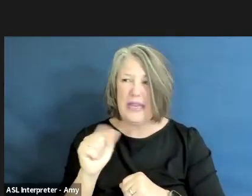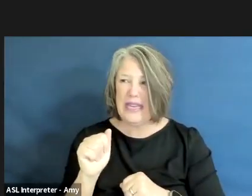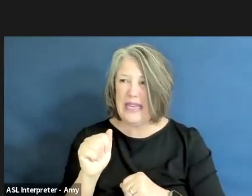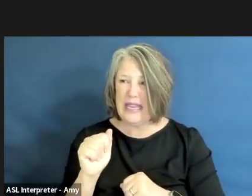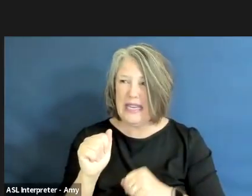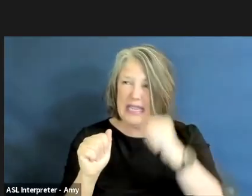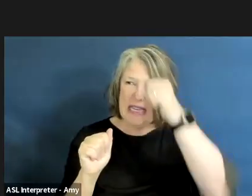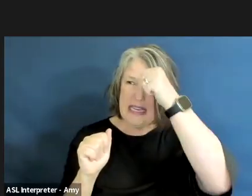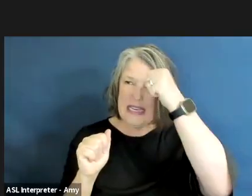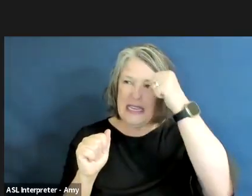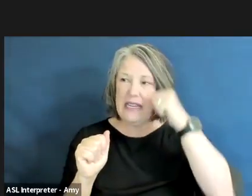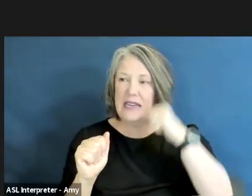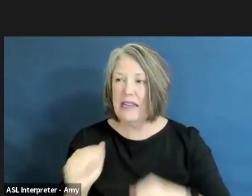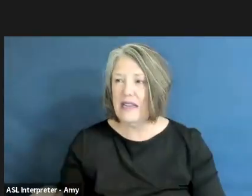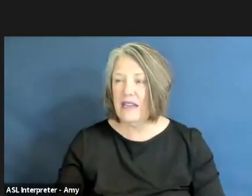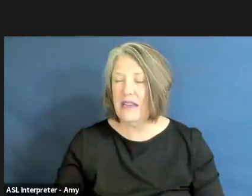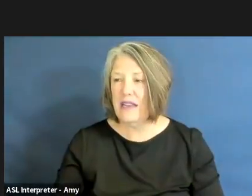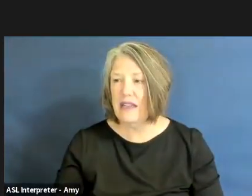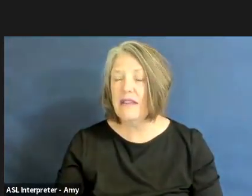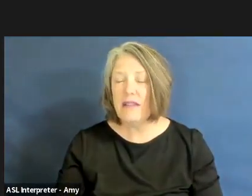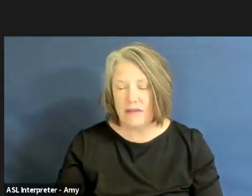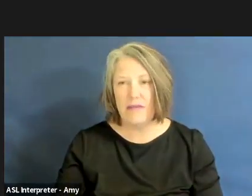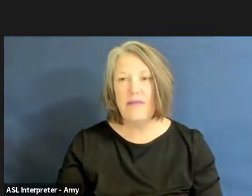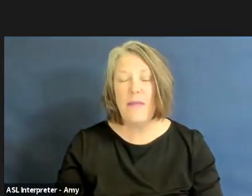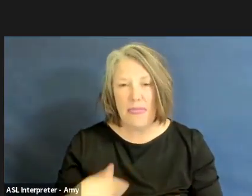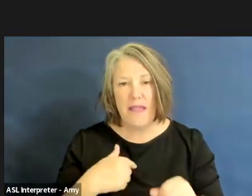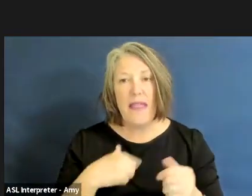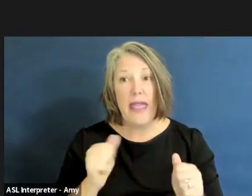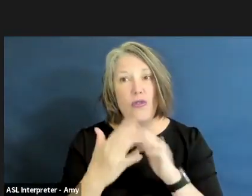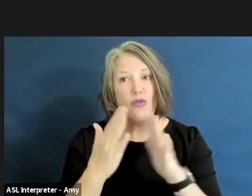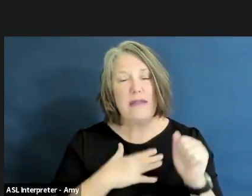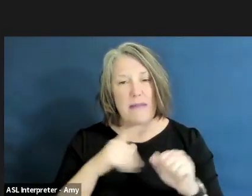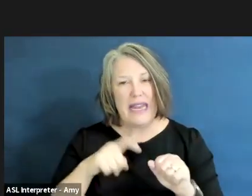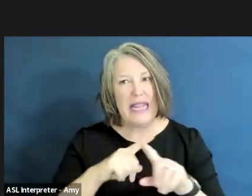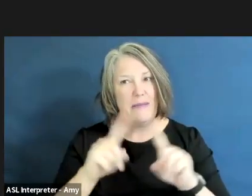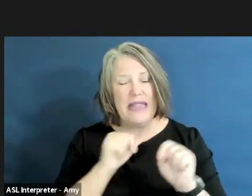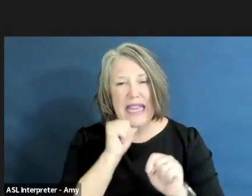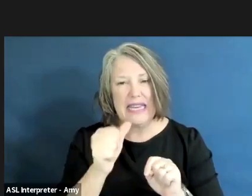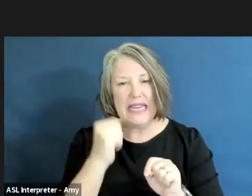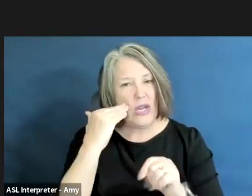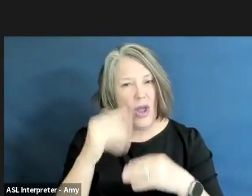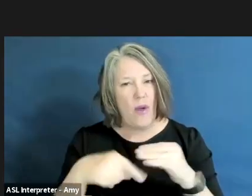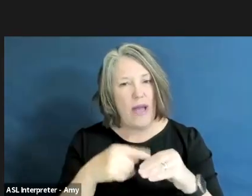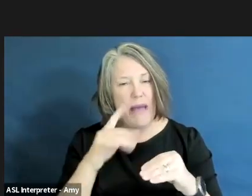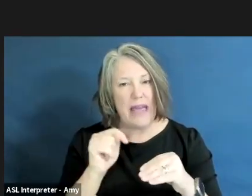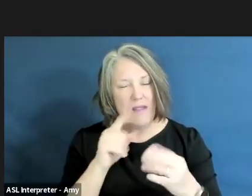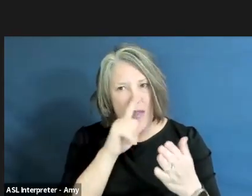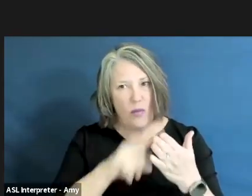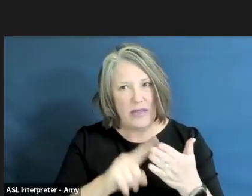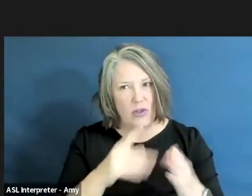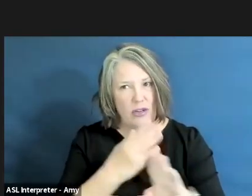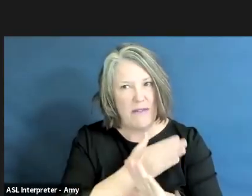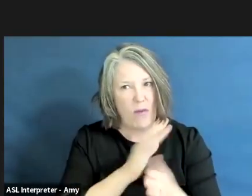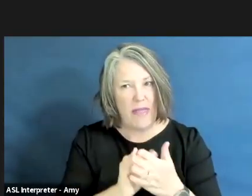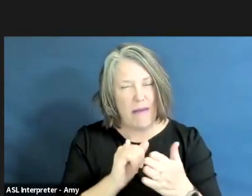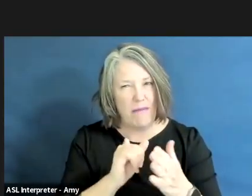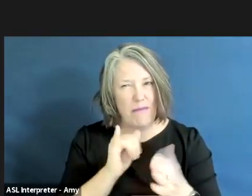However, they listened to and addressed my needs. What they didn't know about, they researched before prescribing me anything.